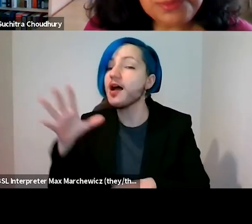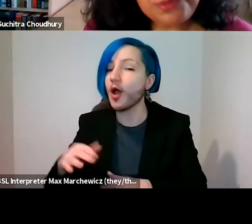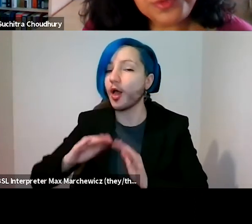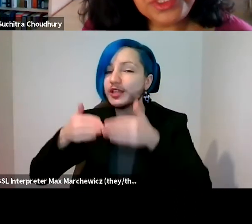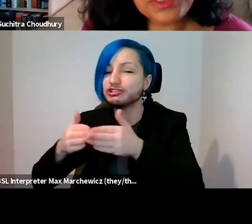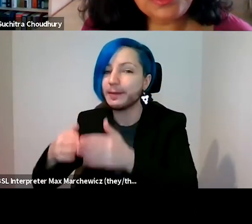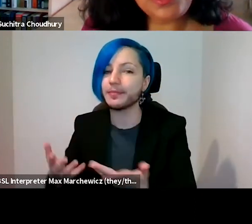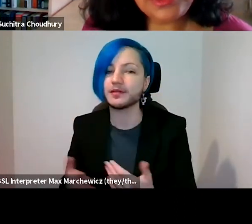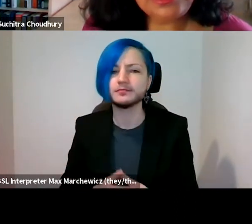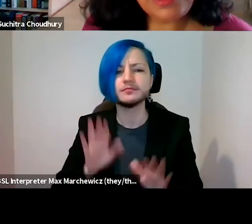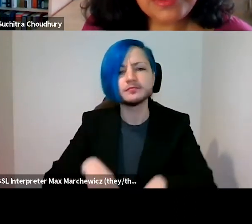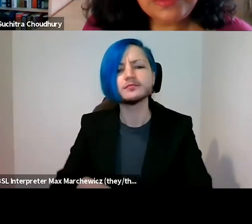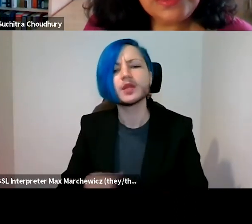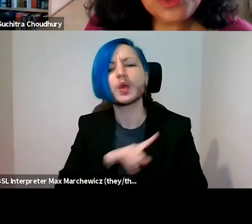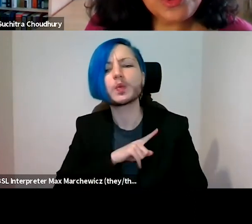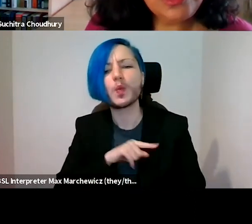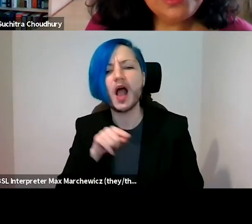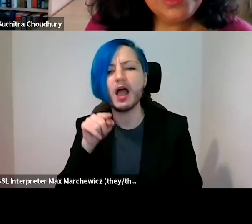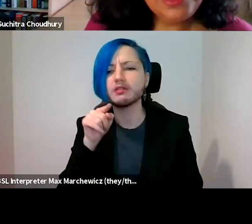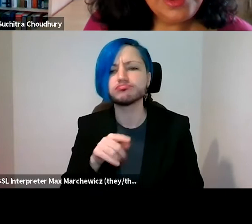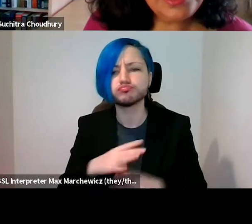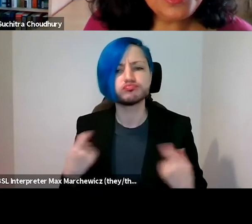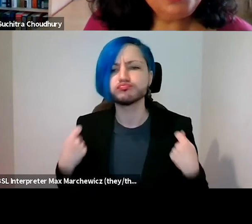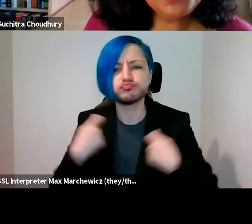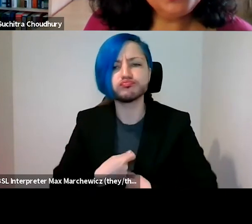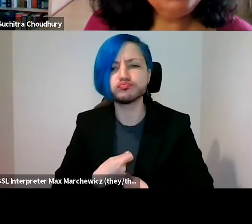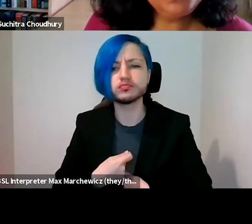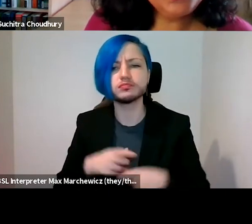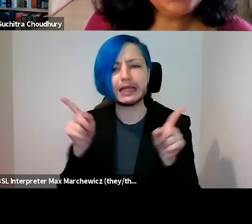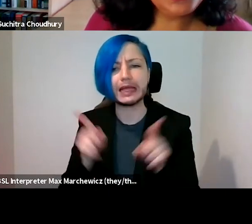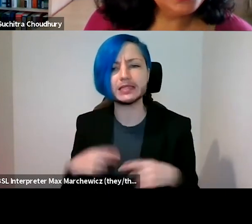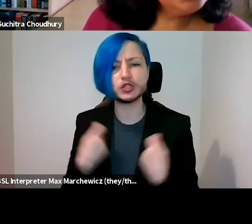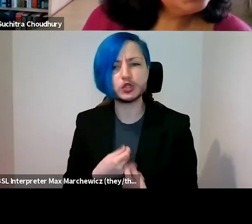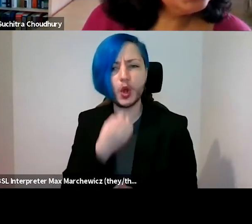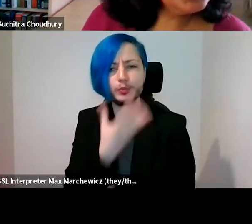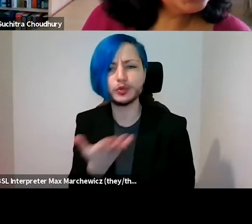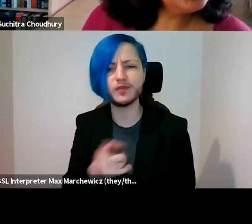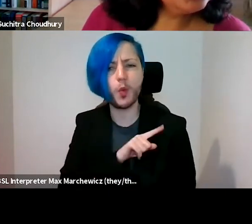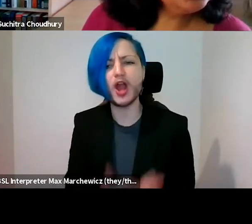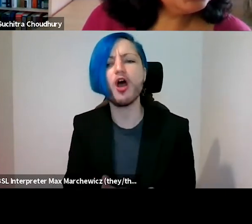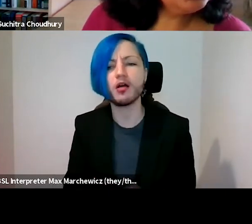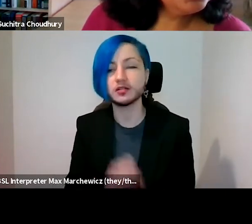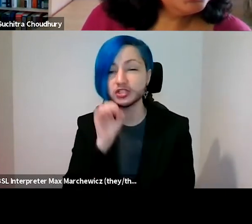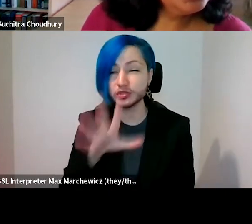'why Miss Mowbray didn't wear that grand Indian shawl,'" and presumes, and what does she presume?